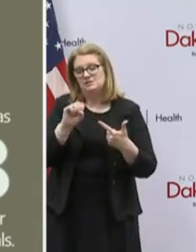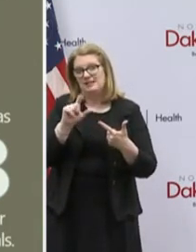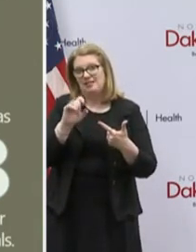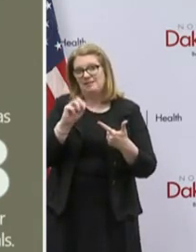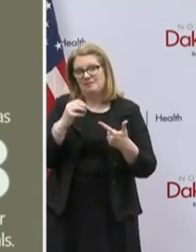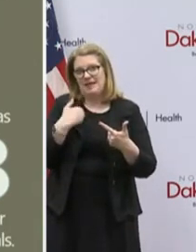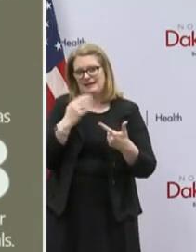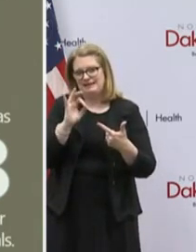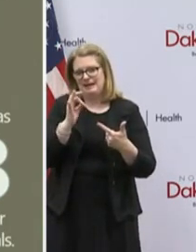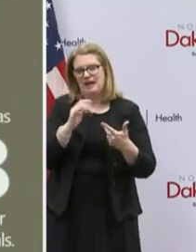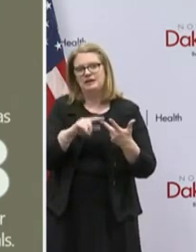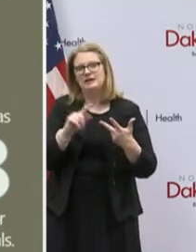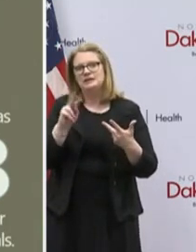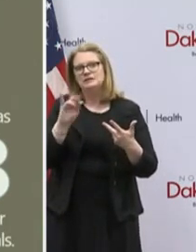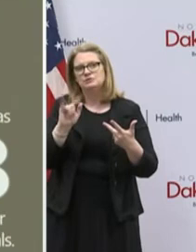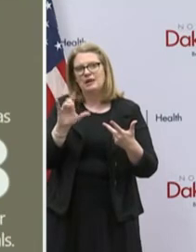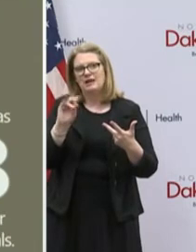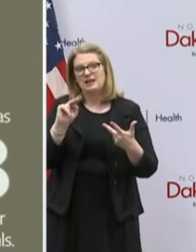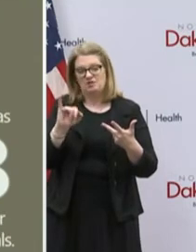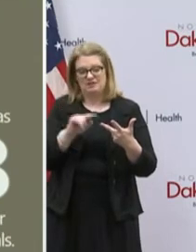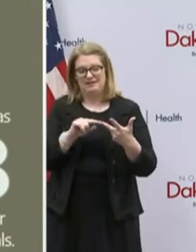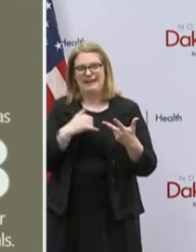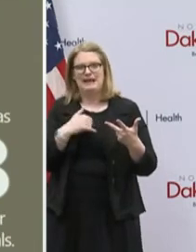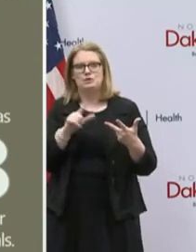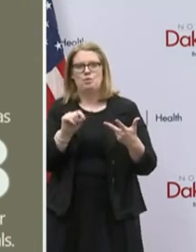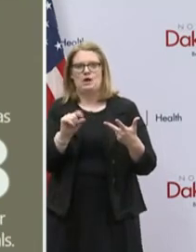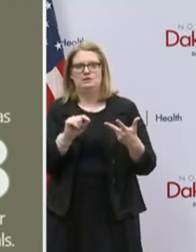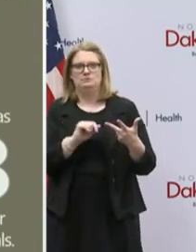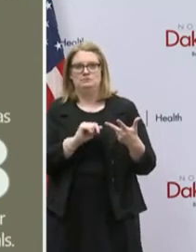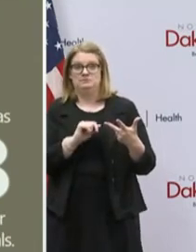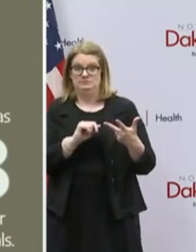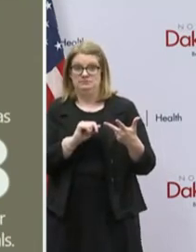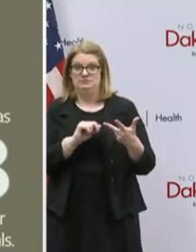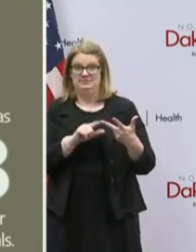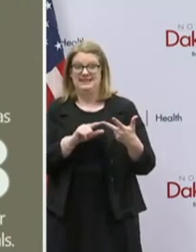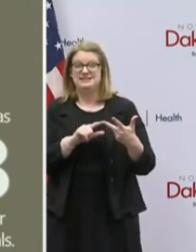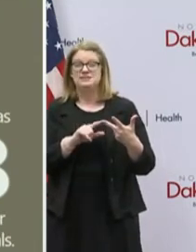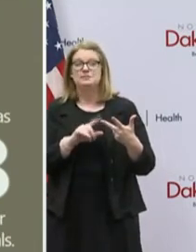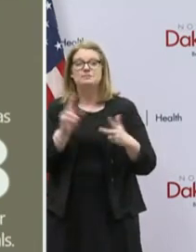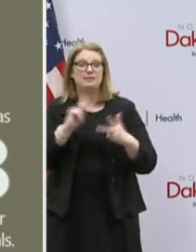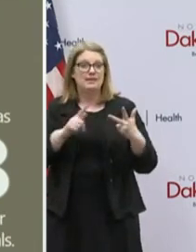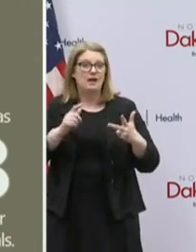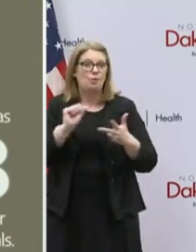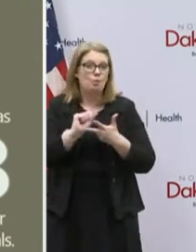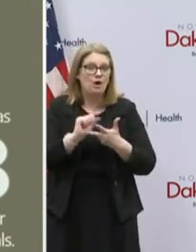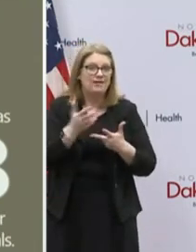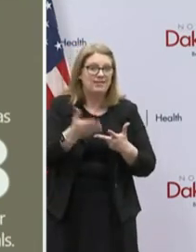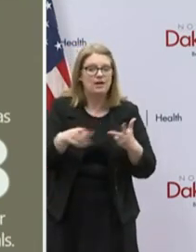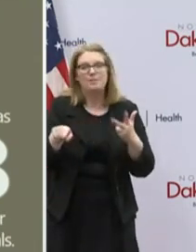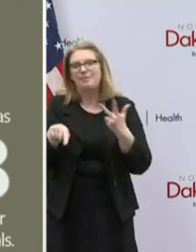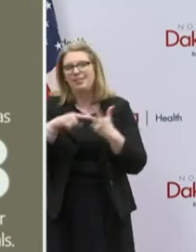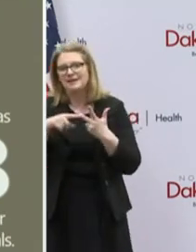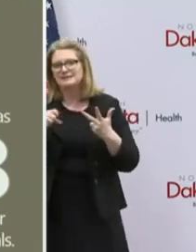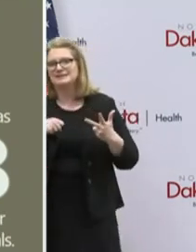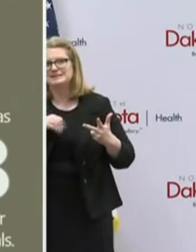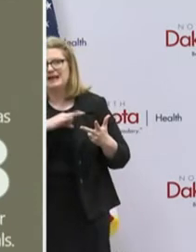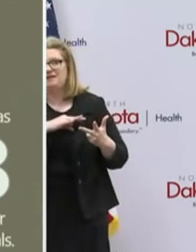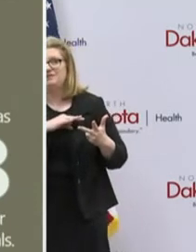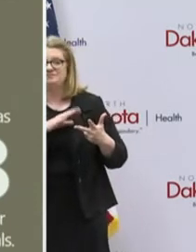HOMES, ONE IN GLEN ELLEN THAT HAD TEN CASES, ONE IN NEW SALEM THAT HAD NINE AND TRAIL COUNTY HAD 20 AND THAT'S A COMBINATION